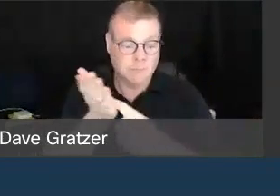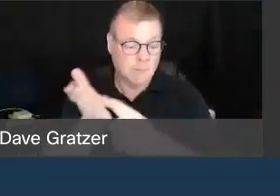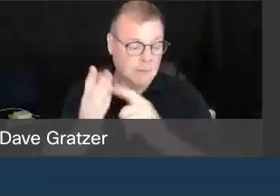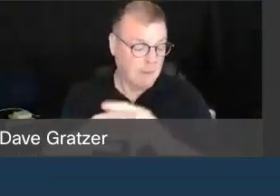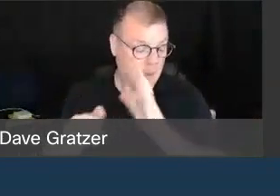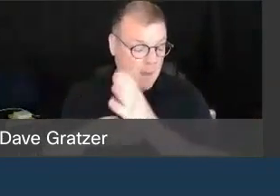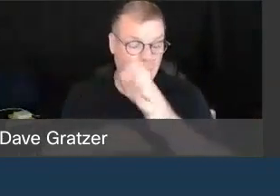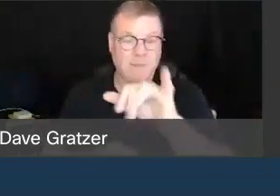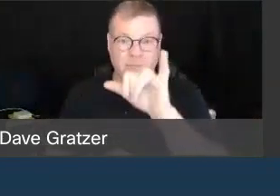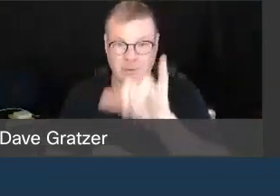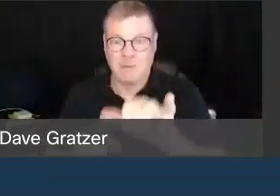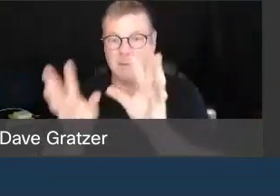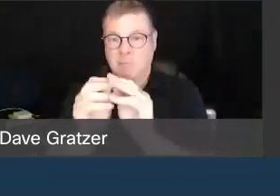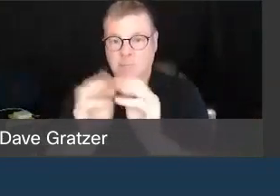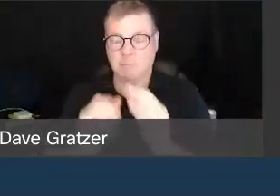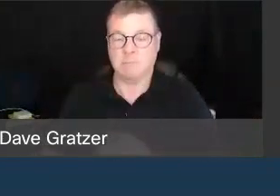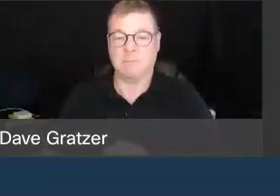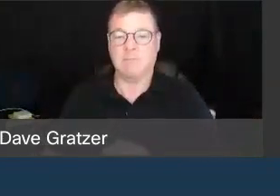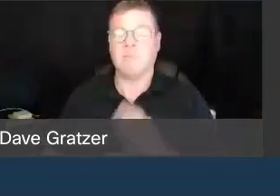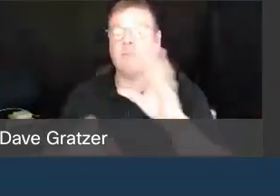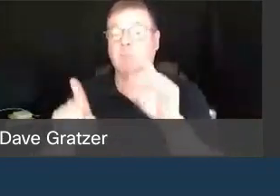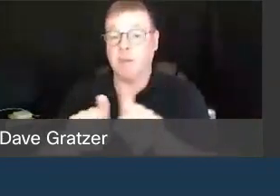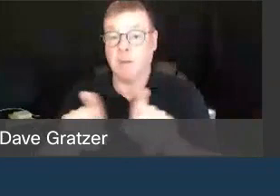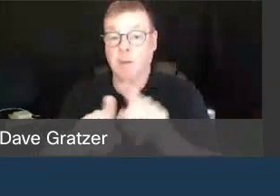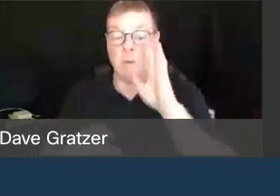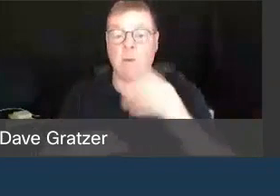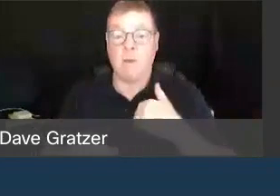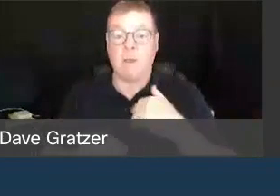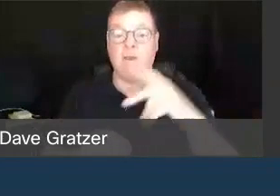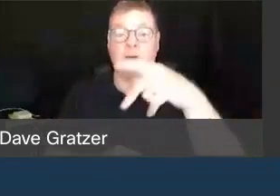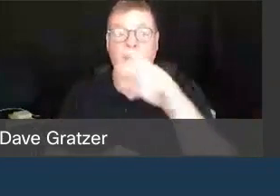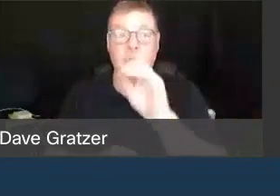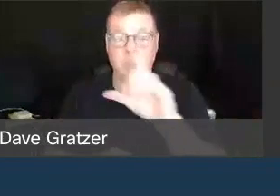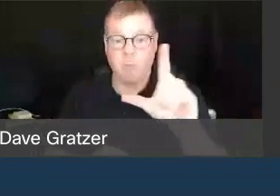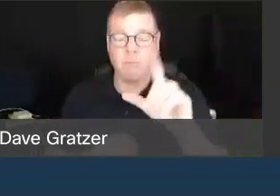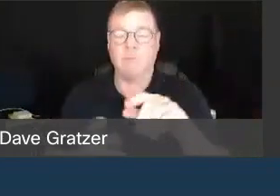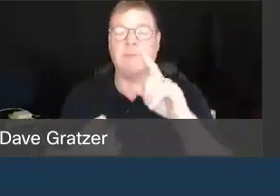this Webinar, we will also be conducting a poll and appreciate your participation.